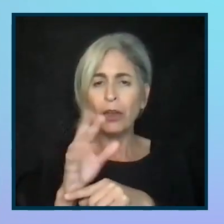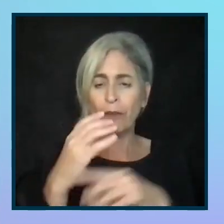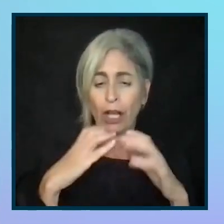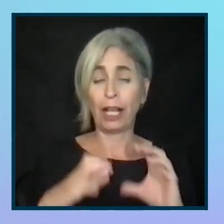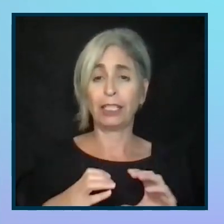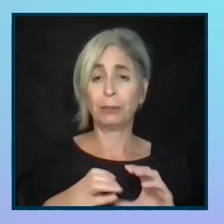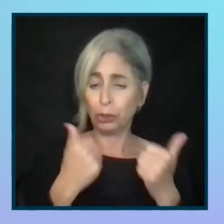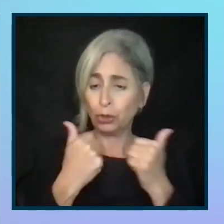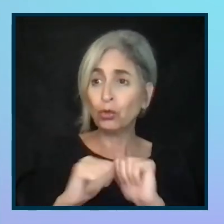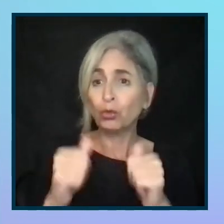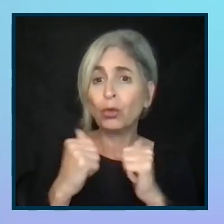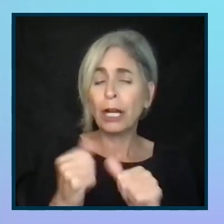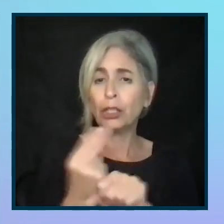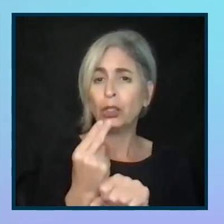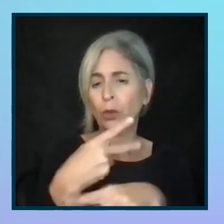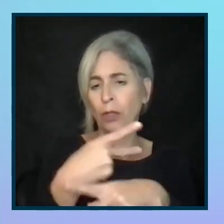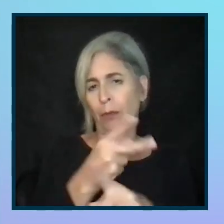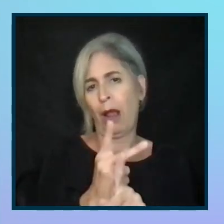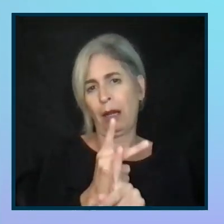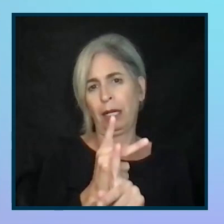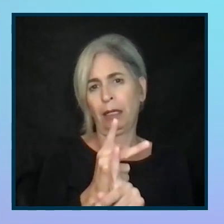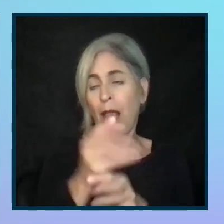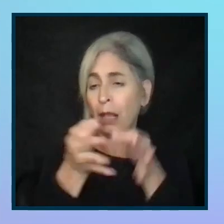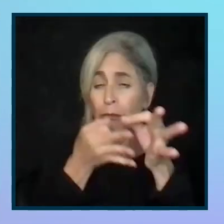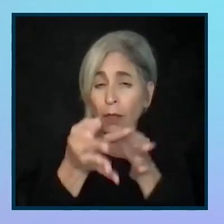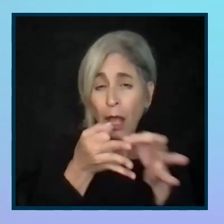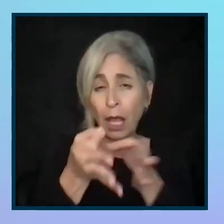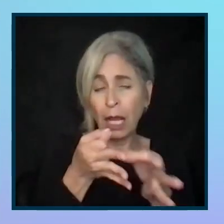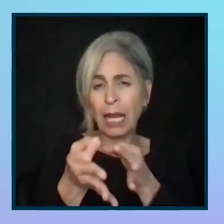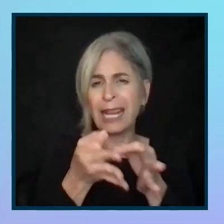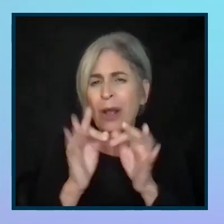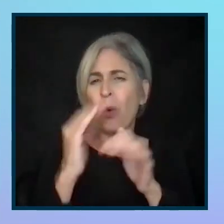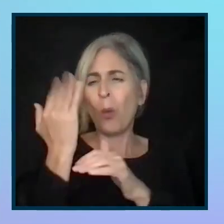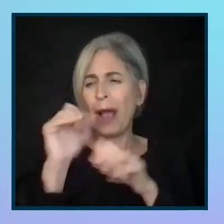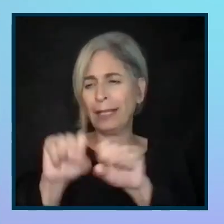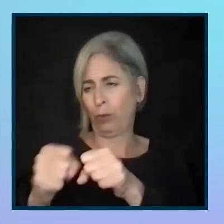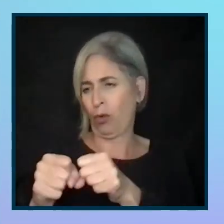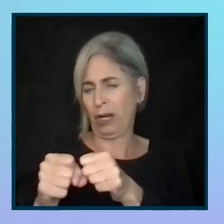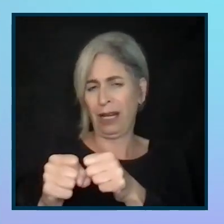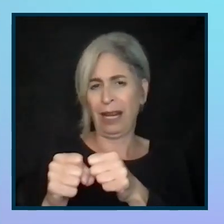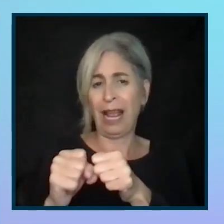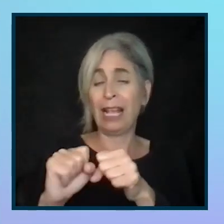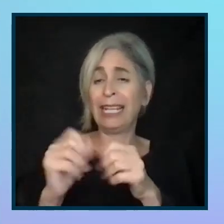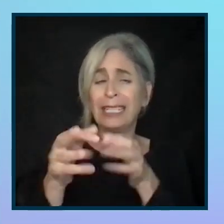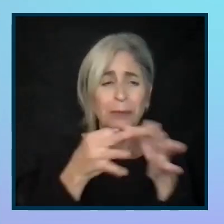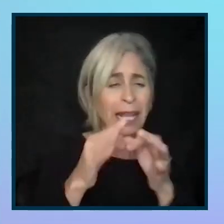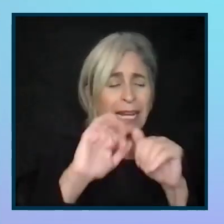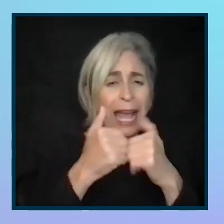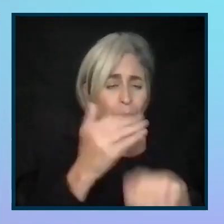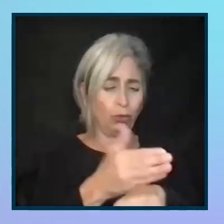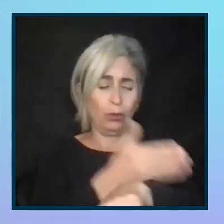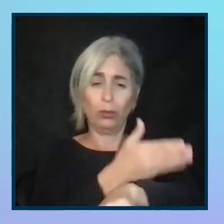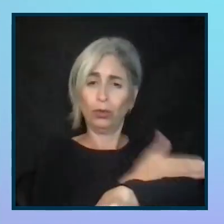trying to use the product, explain how something is broken, explain how it's better, and give them code examples